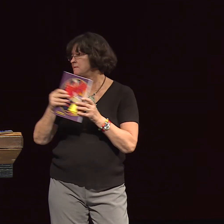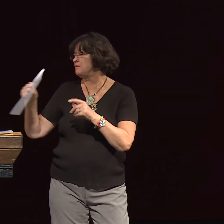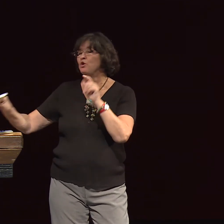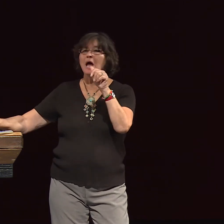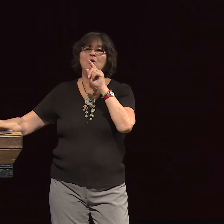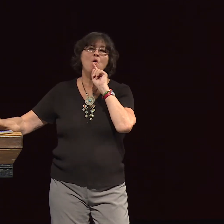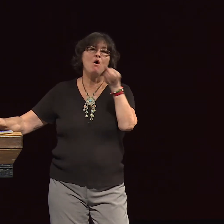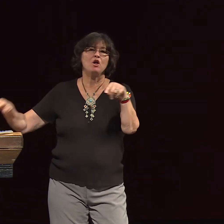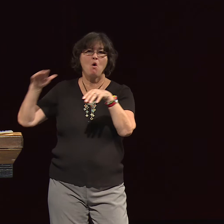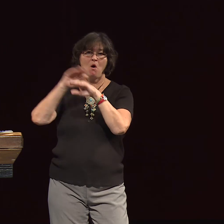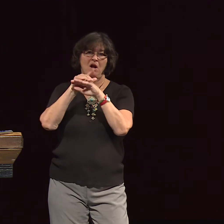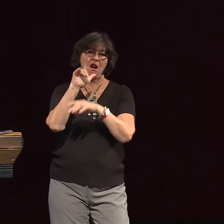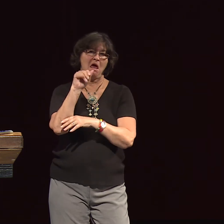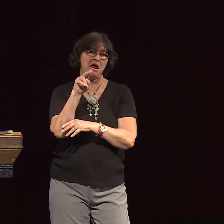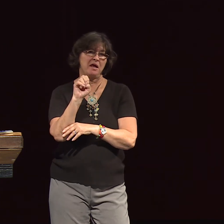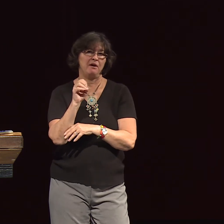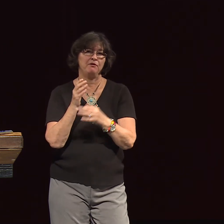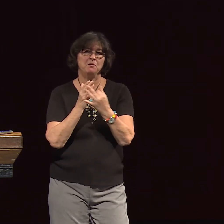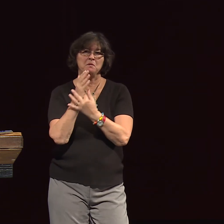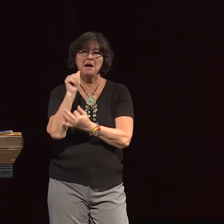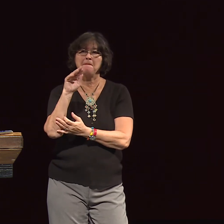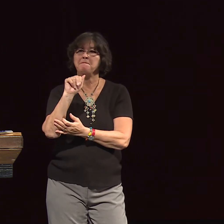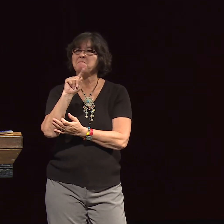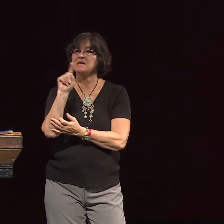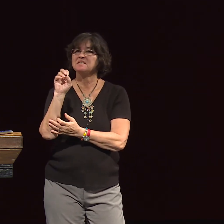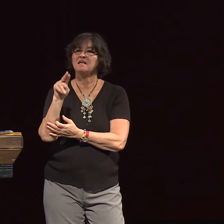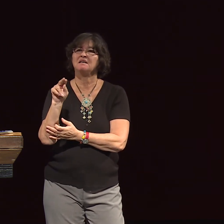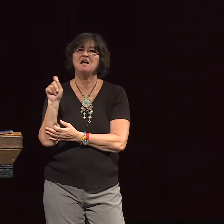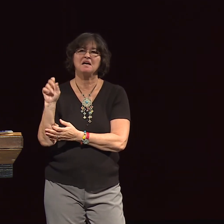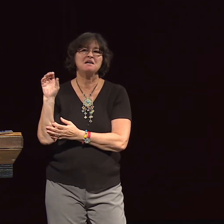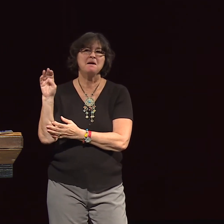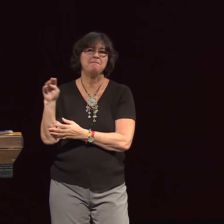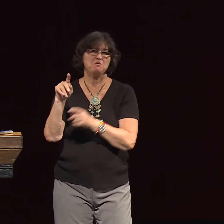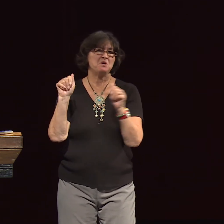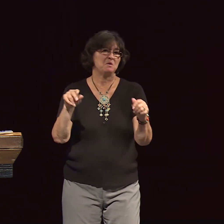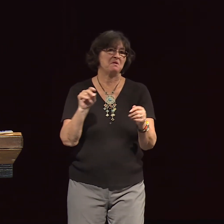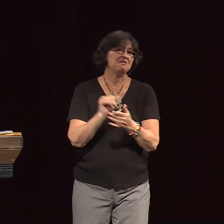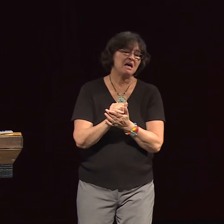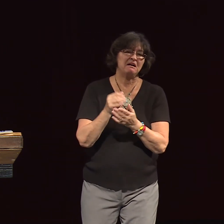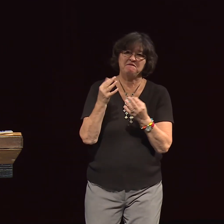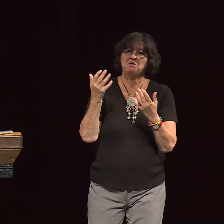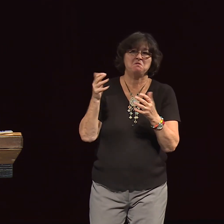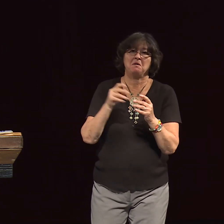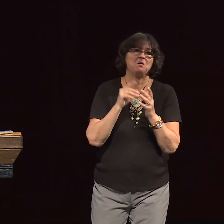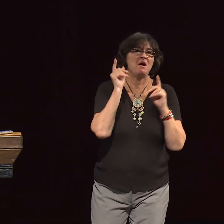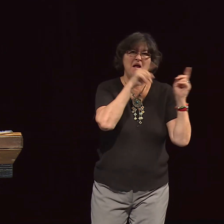The other one is available online through Amazon. You can do that if you want.